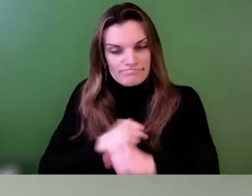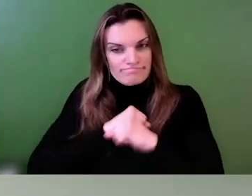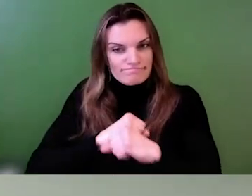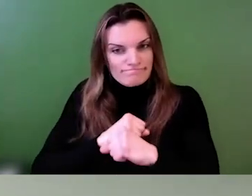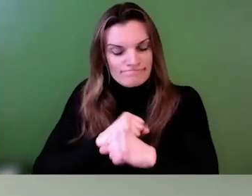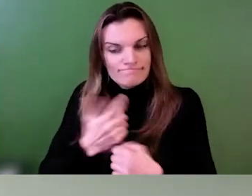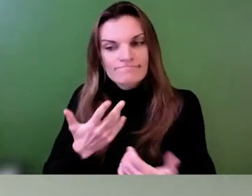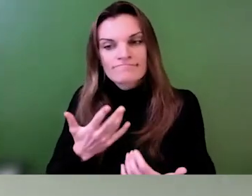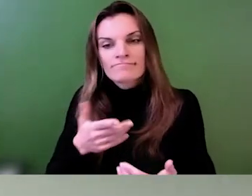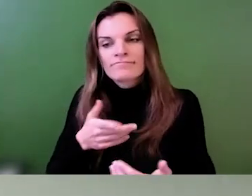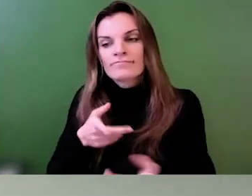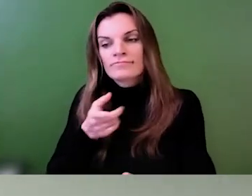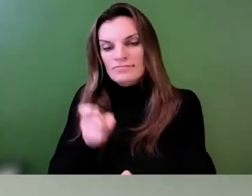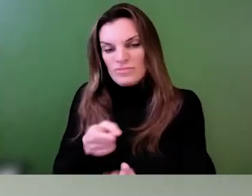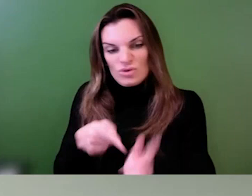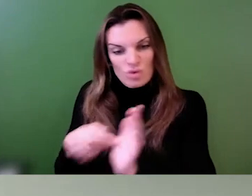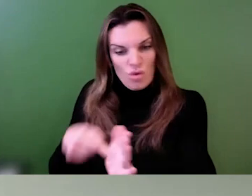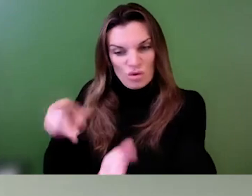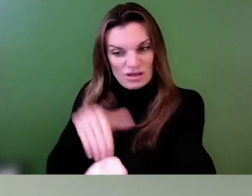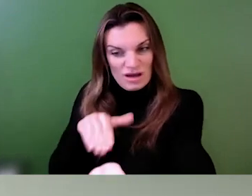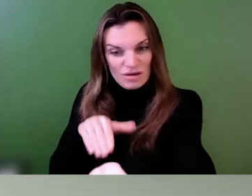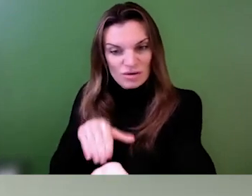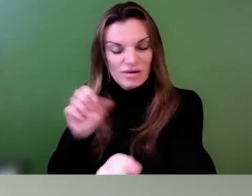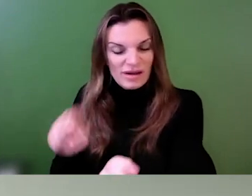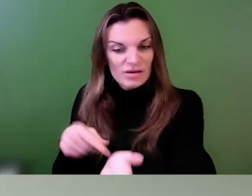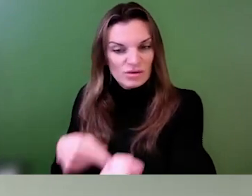might be helpful. But, yeah, so